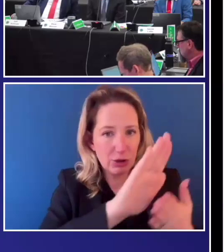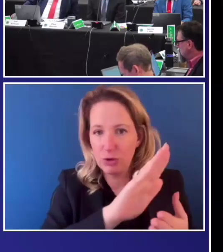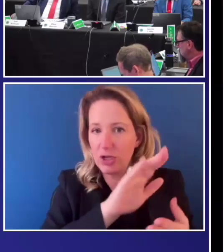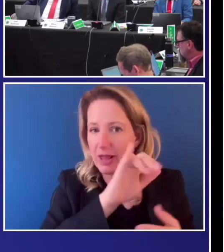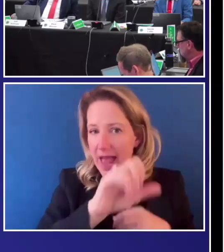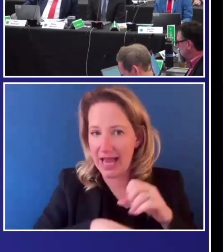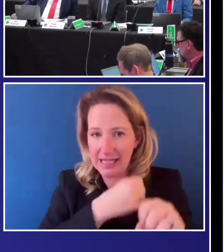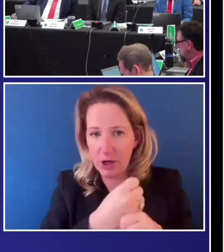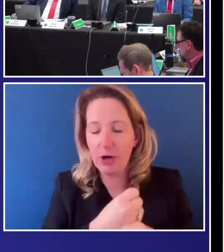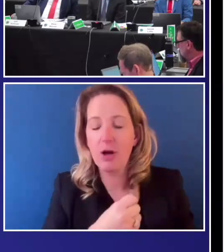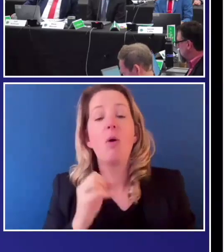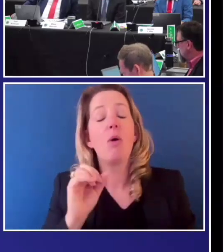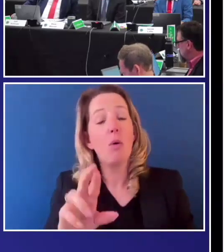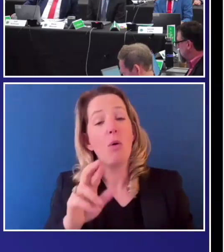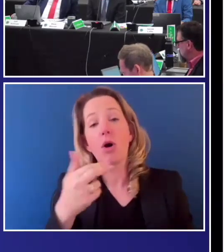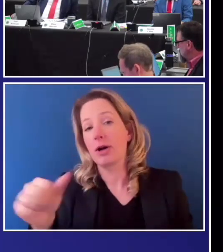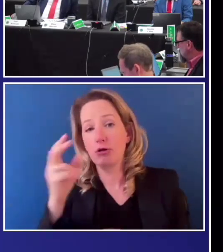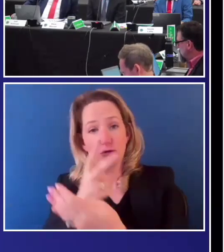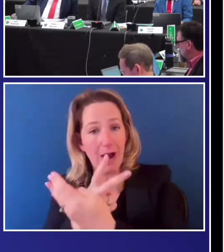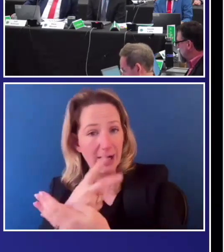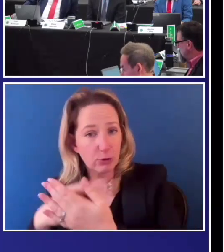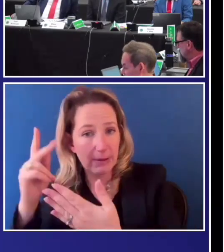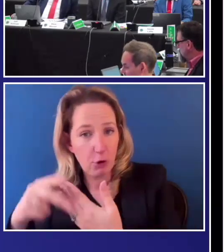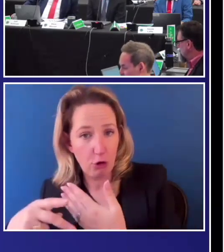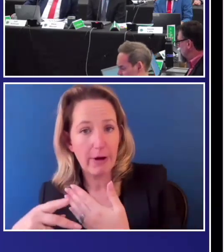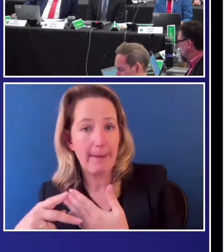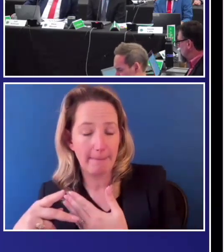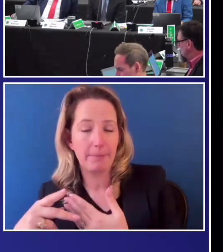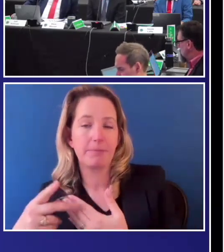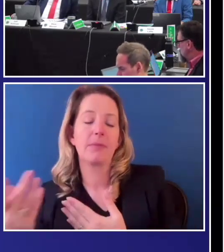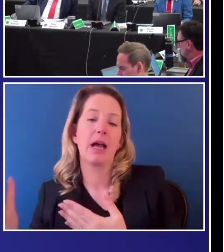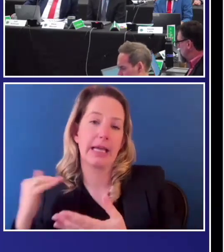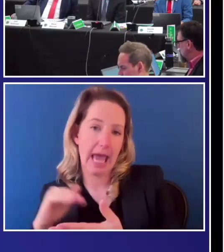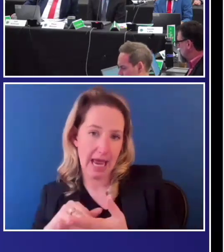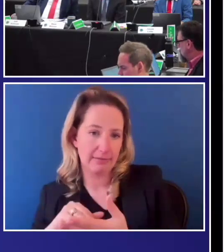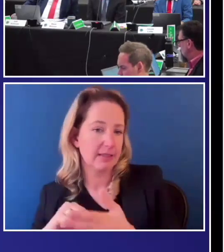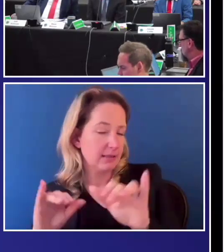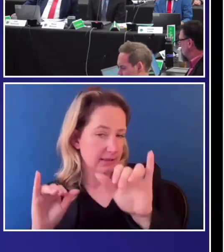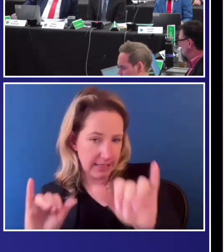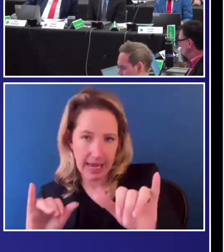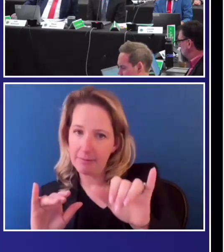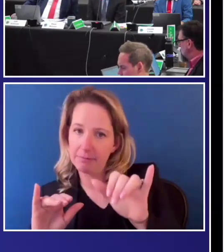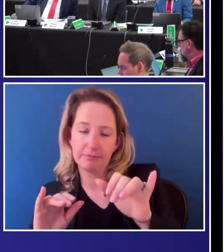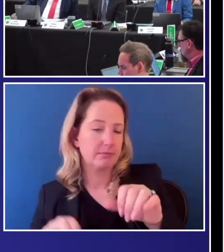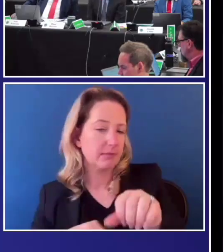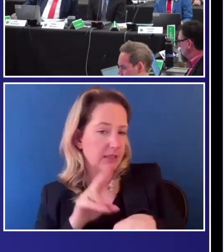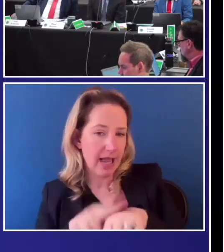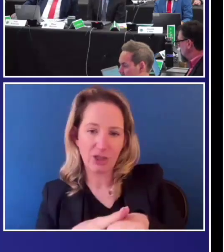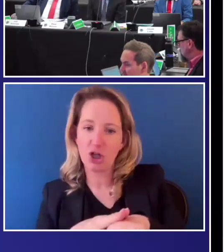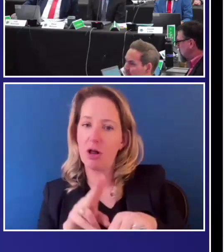or for graduate programs. Again, we're using the national value, either, either nationally in the United